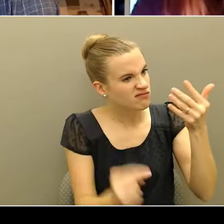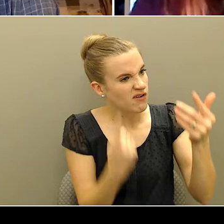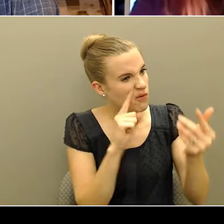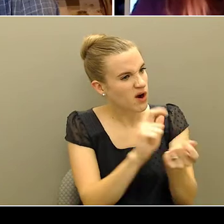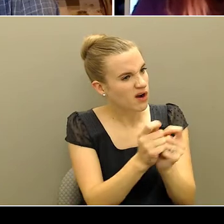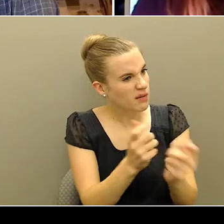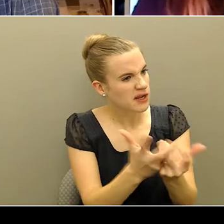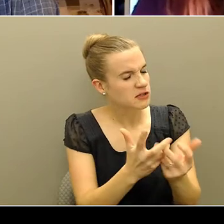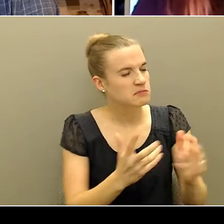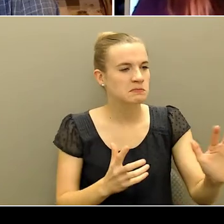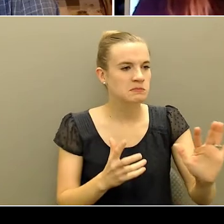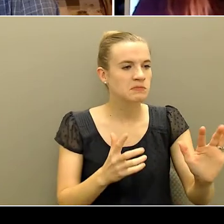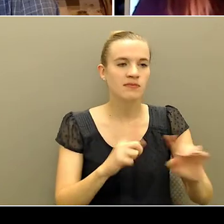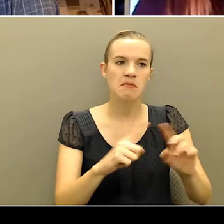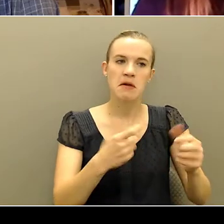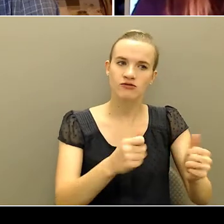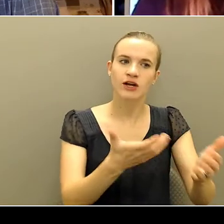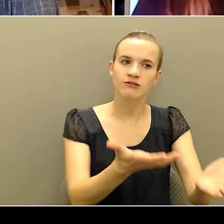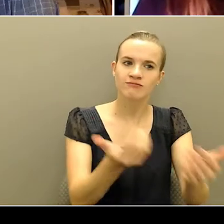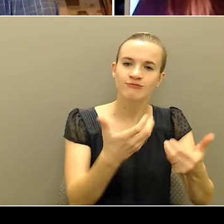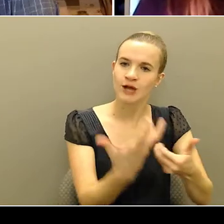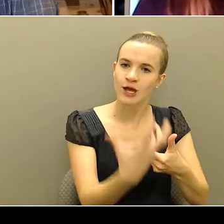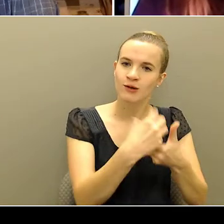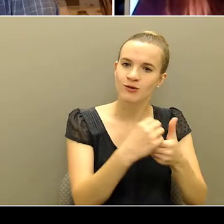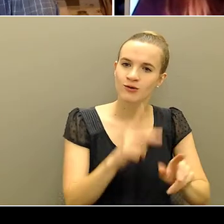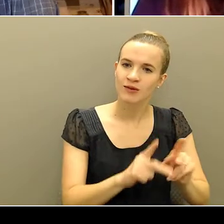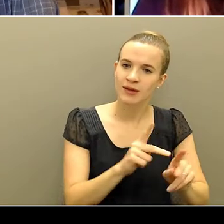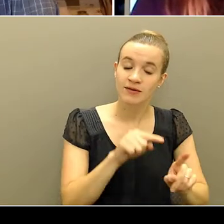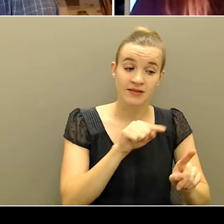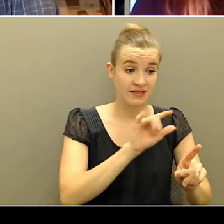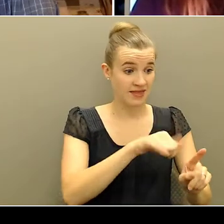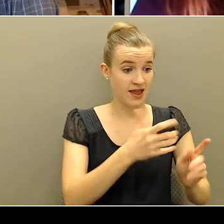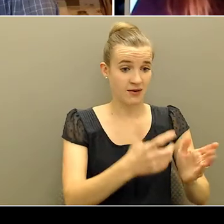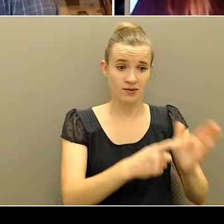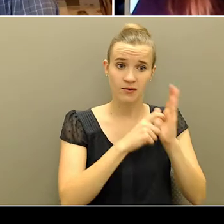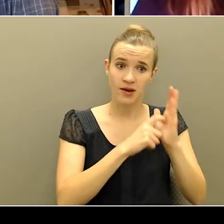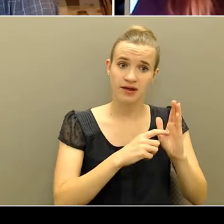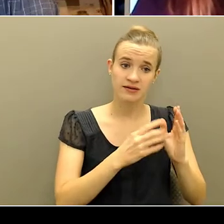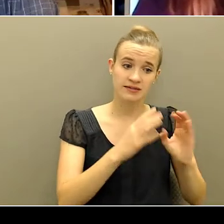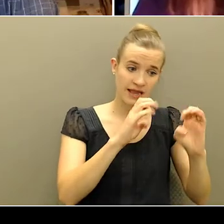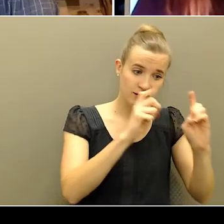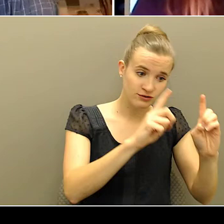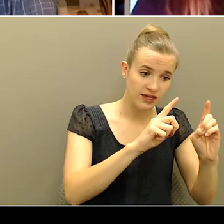education, information and cooperation and if needed, adaption. So it's like,